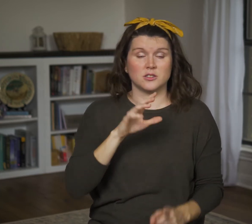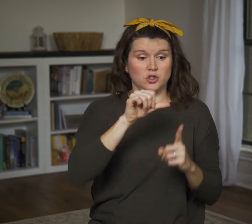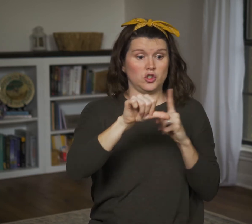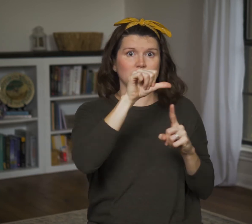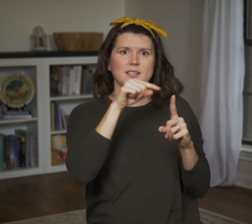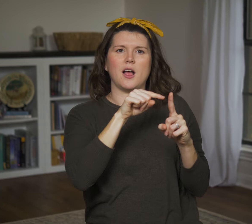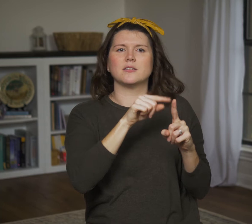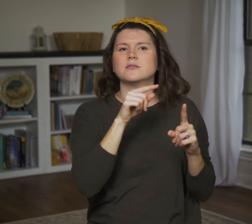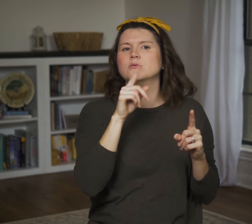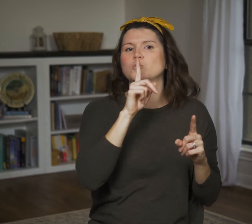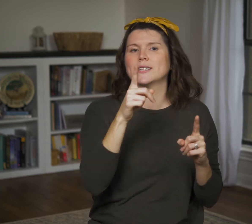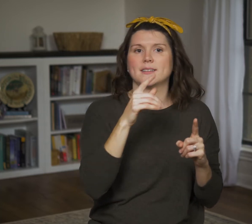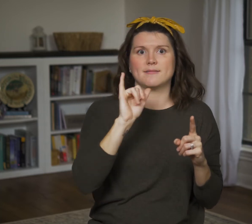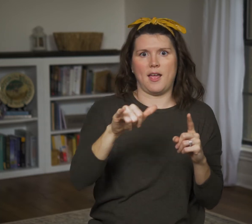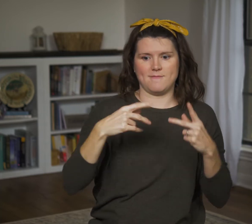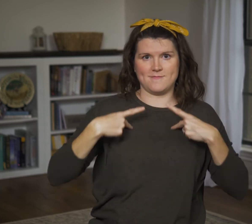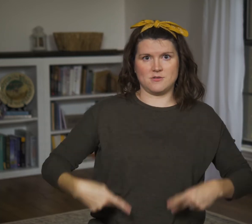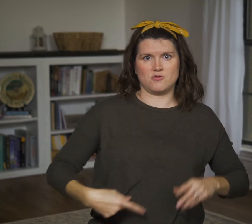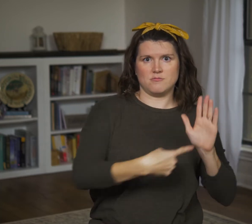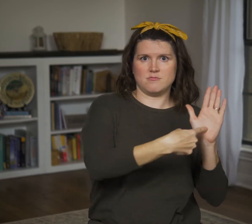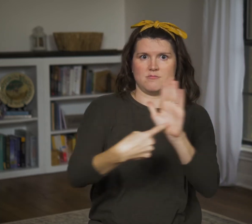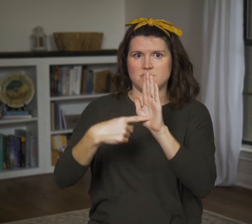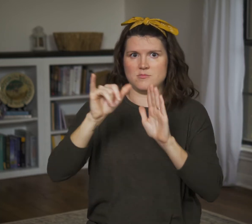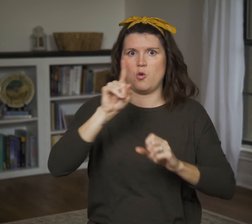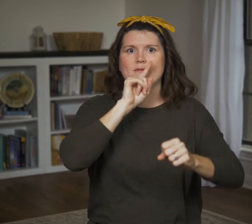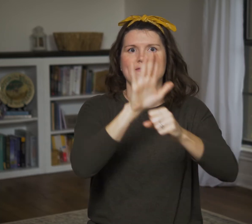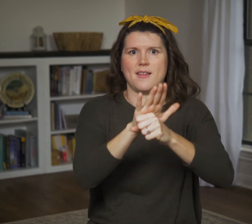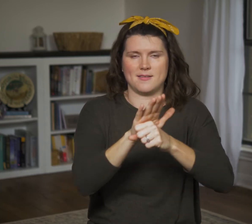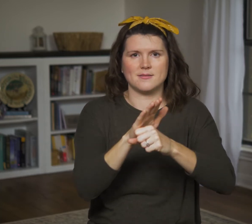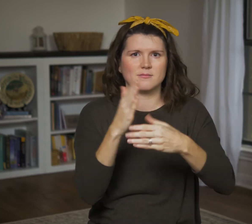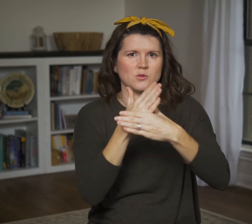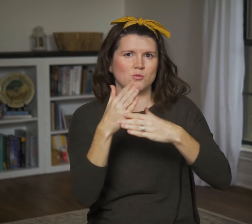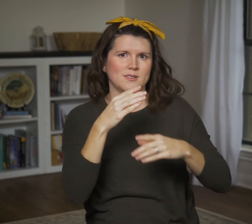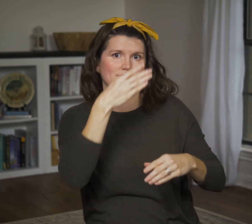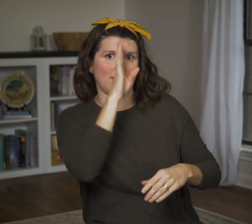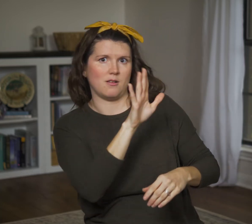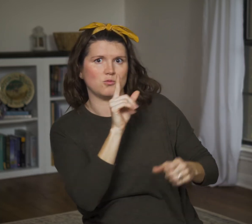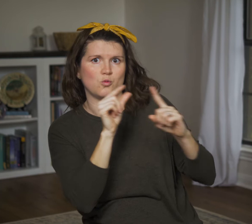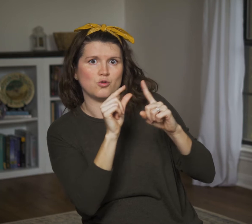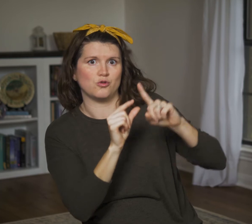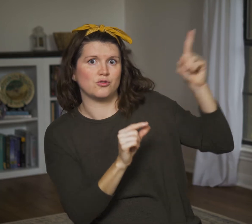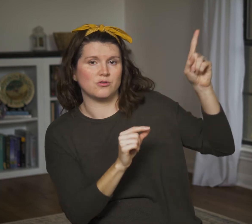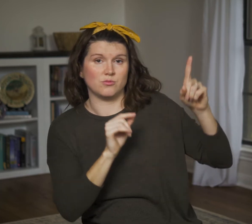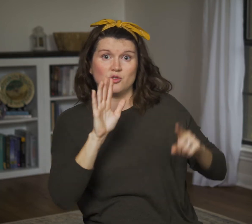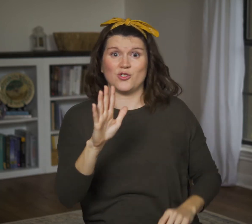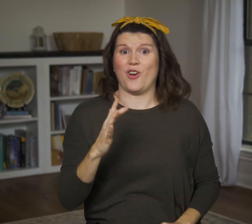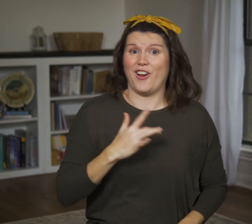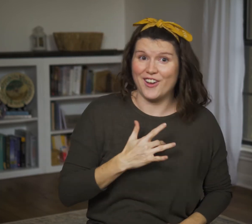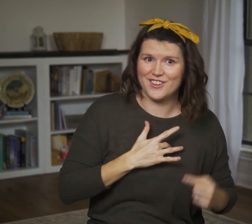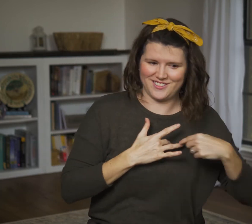Circumcision serves as a physical sign of the covenant between them,